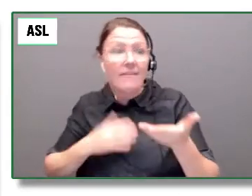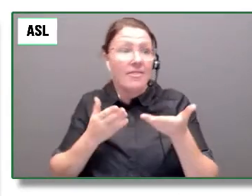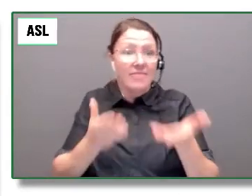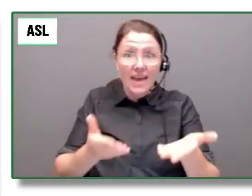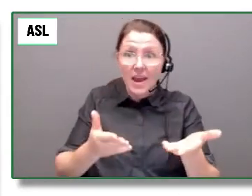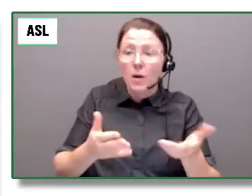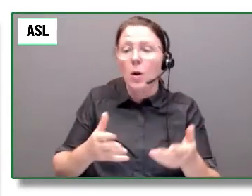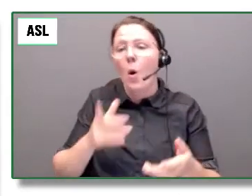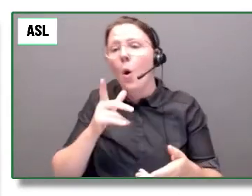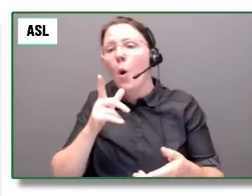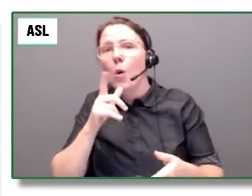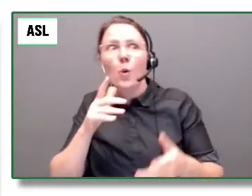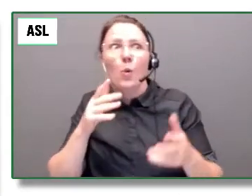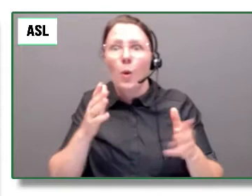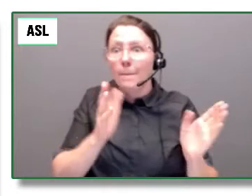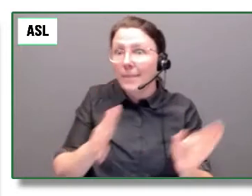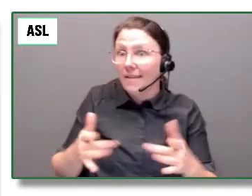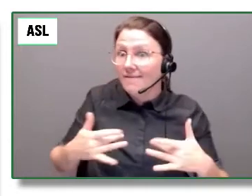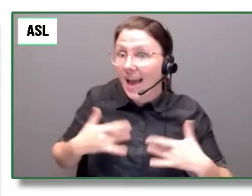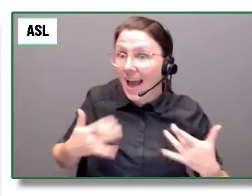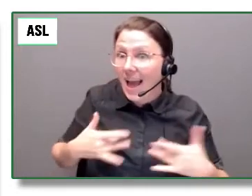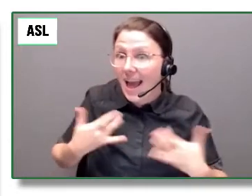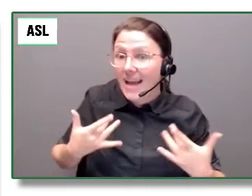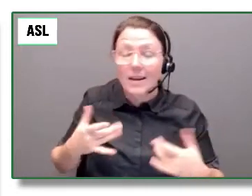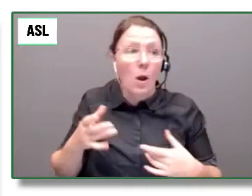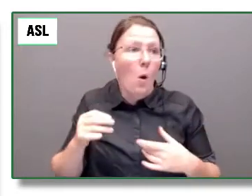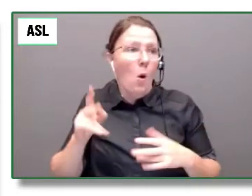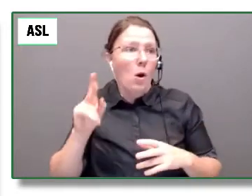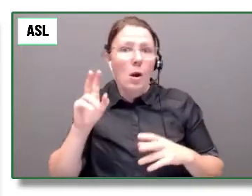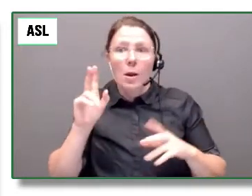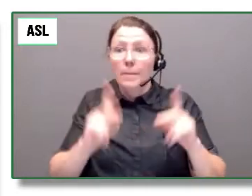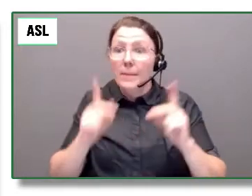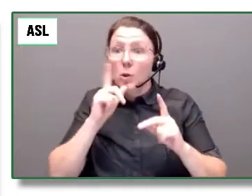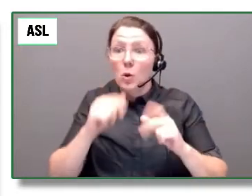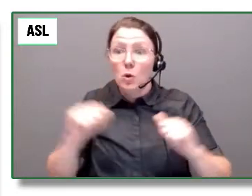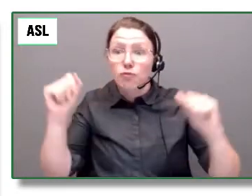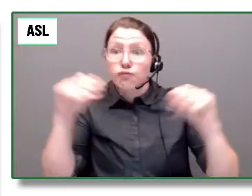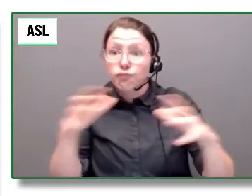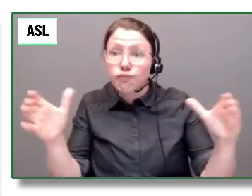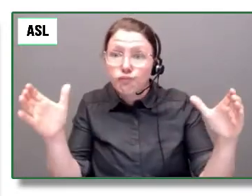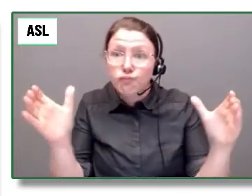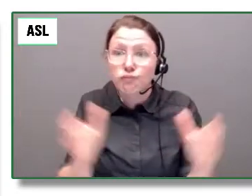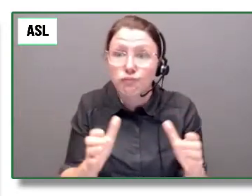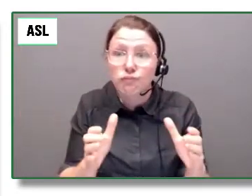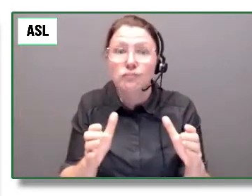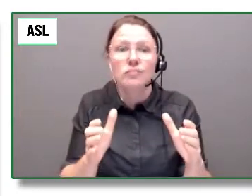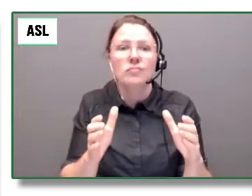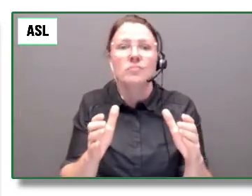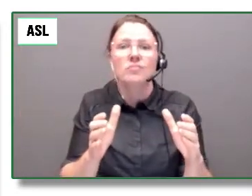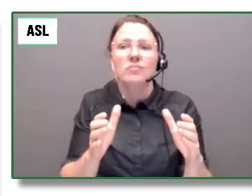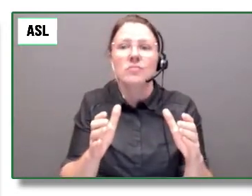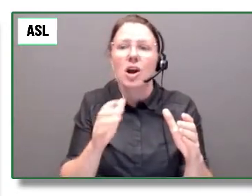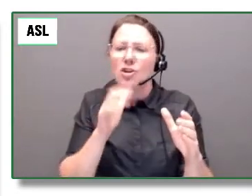that you're meeting with are are signaling to you quietly even